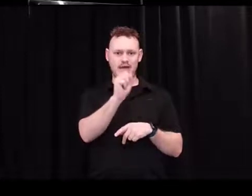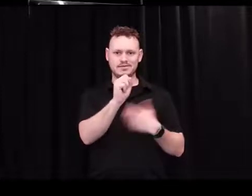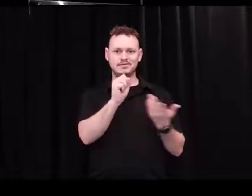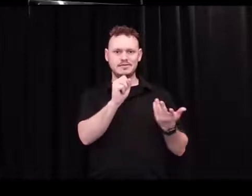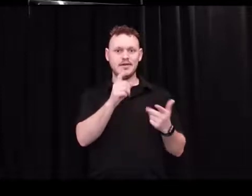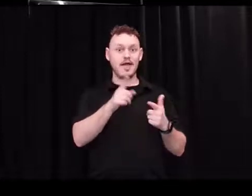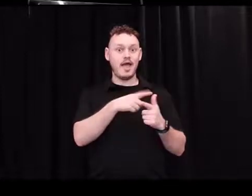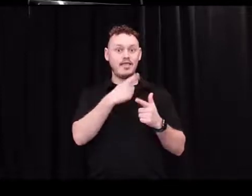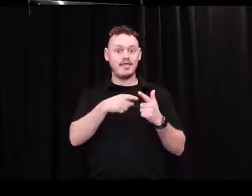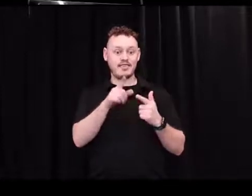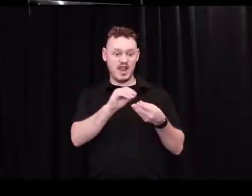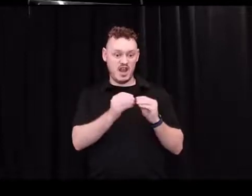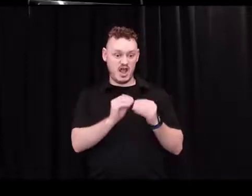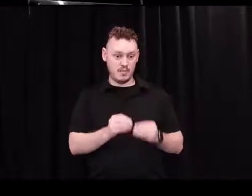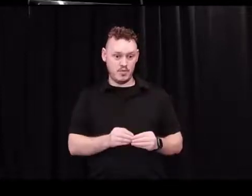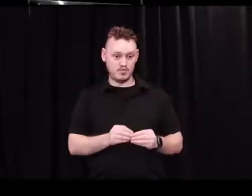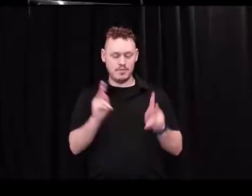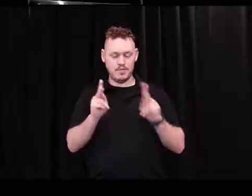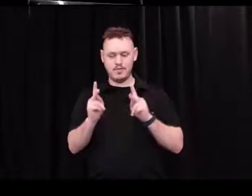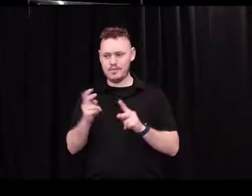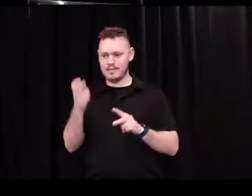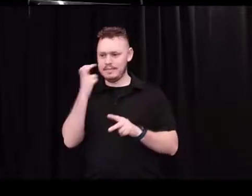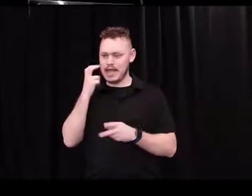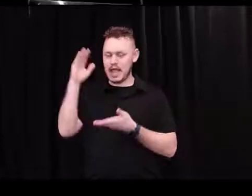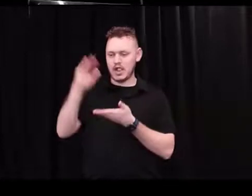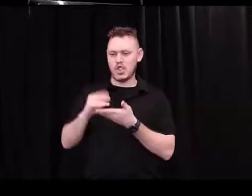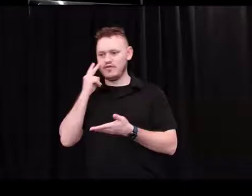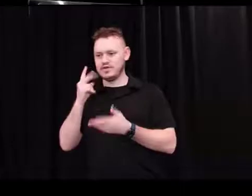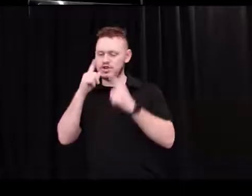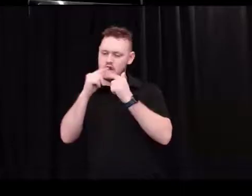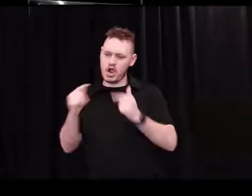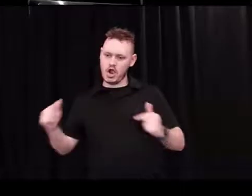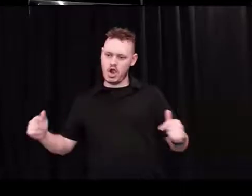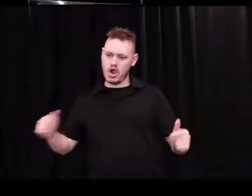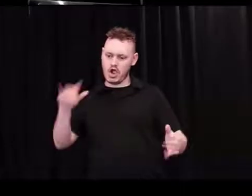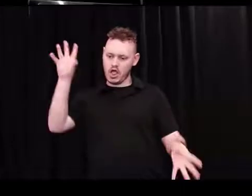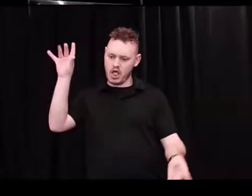take the numbers of people who are blind and low vision and and you end up with actually 75